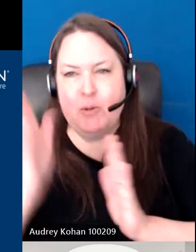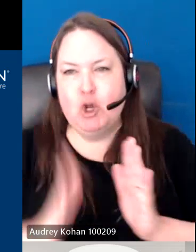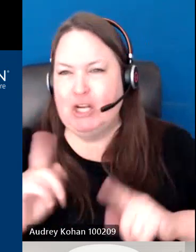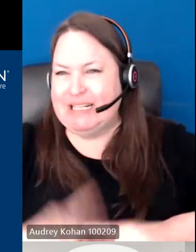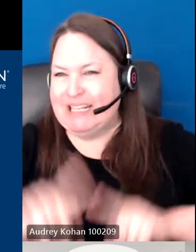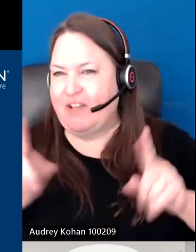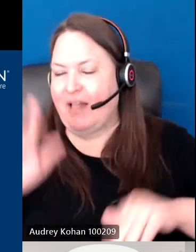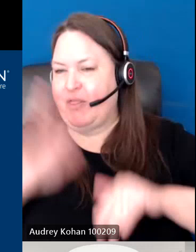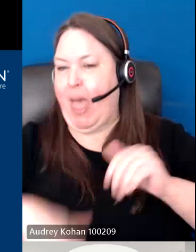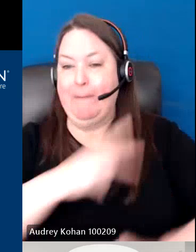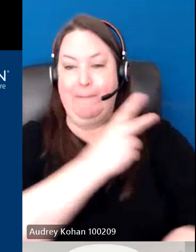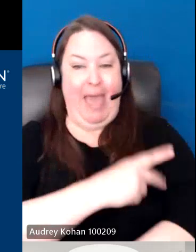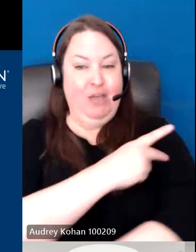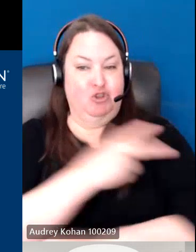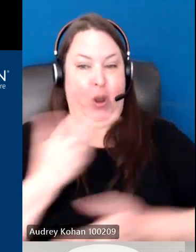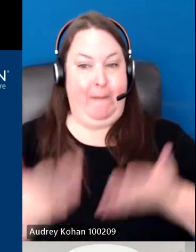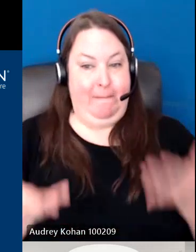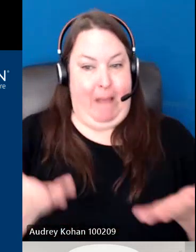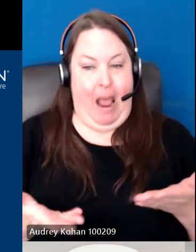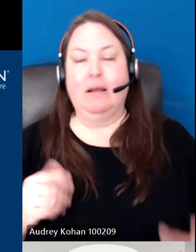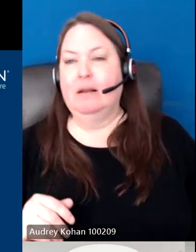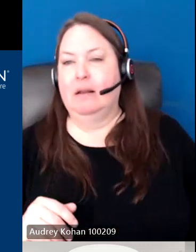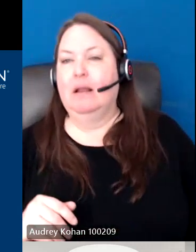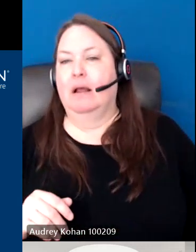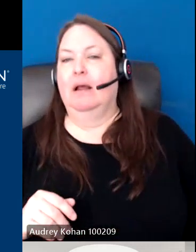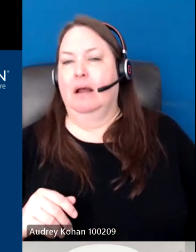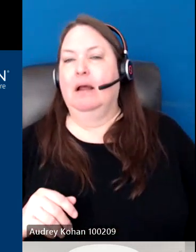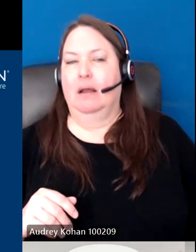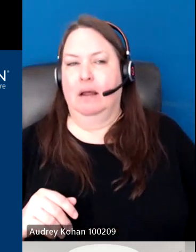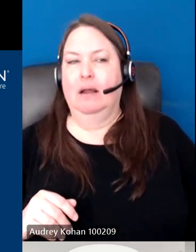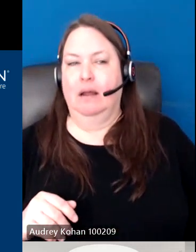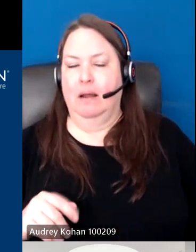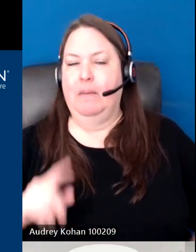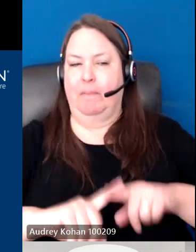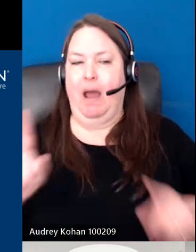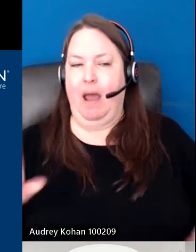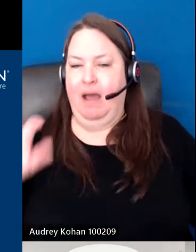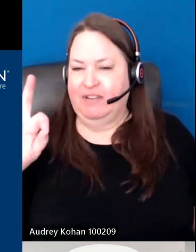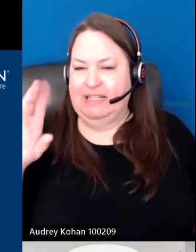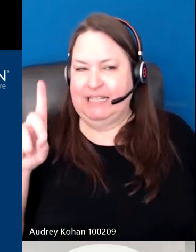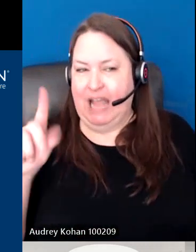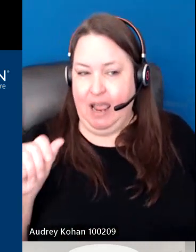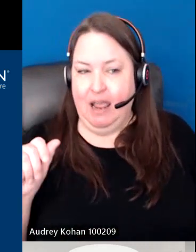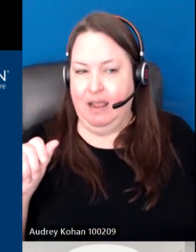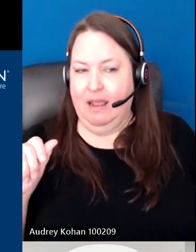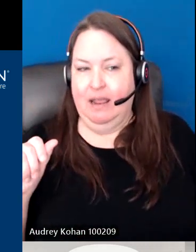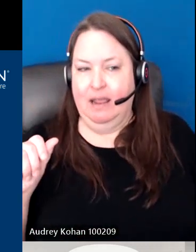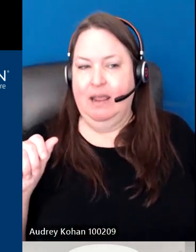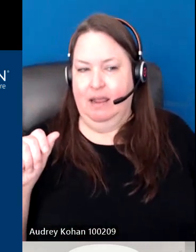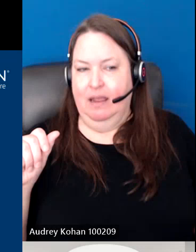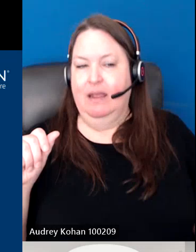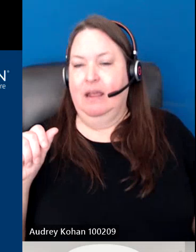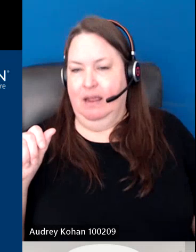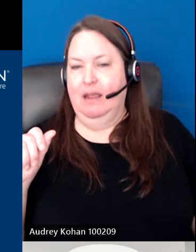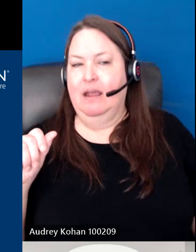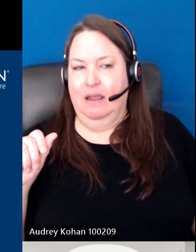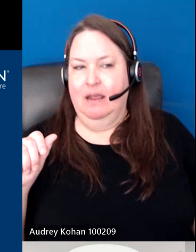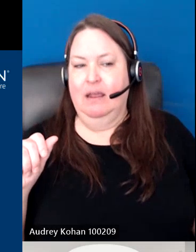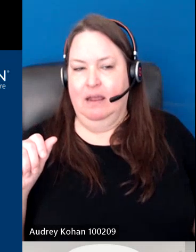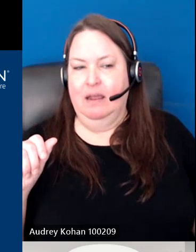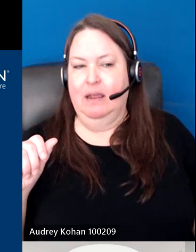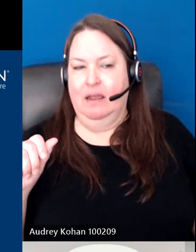a patient might um but the FDA commissioner for example uh the current FDA commissioner has done